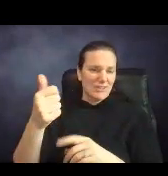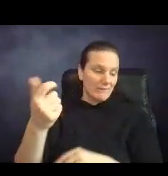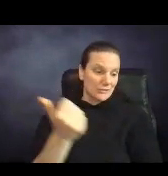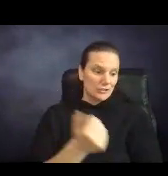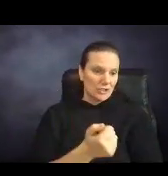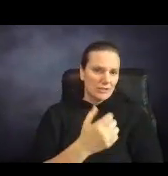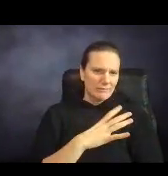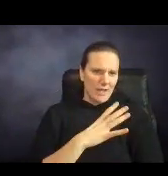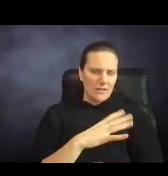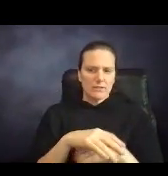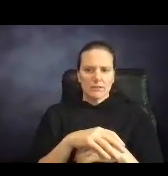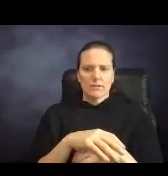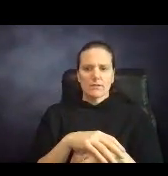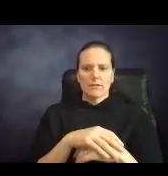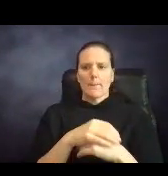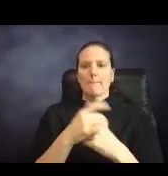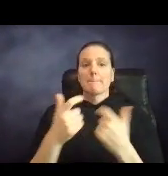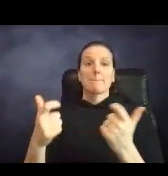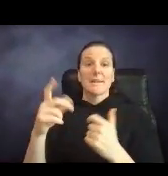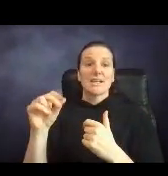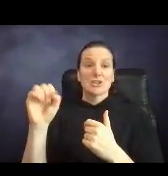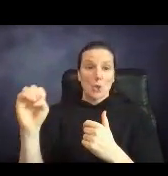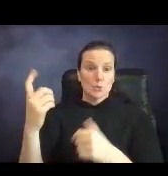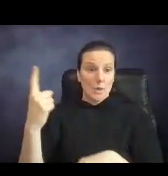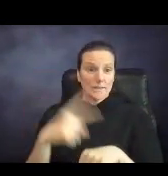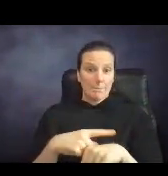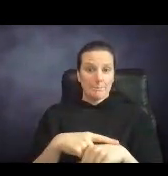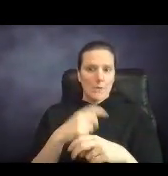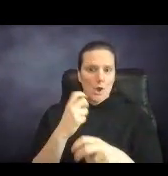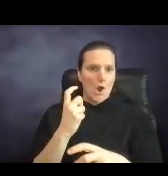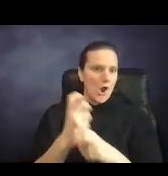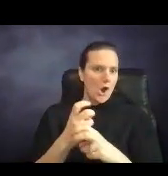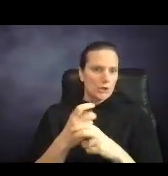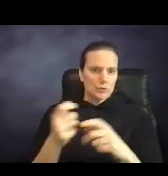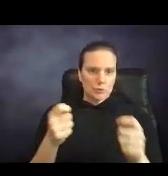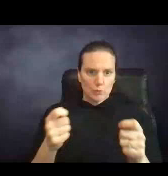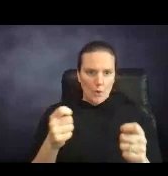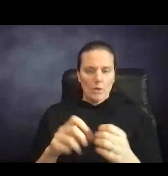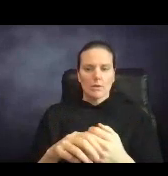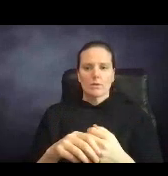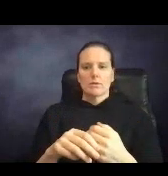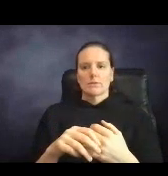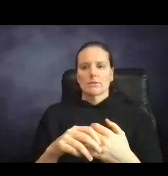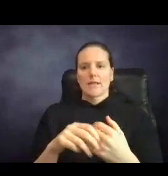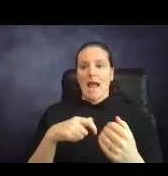you just get big doses at once. And so it's a little harder to regulate. And maybe I'm a control freak and I like I